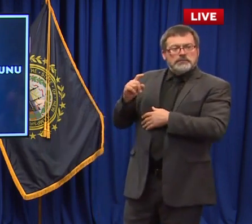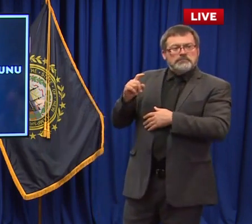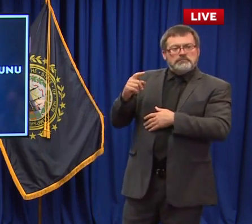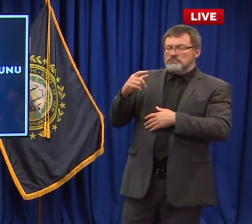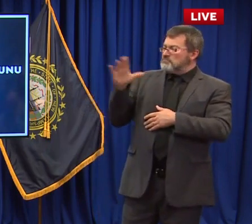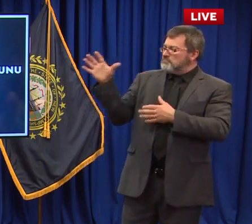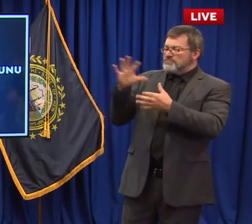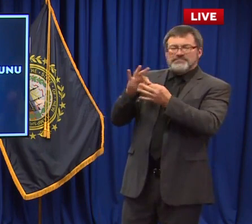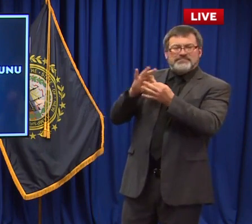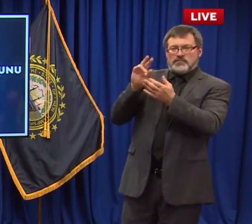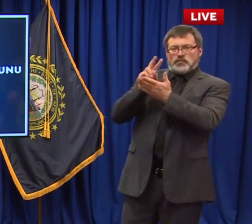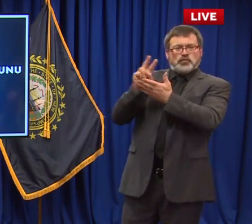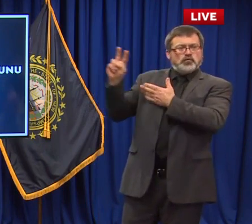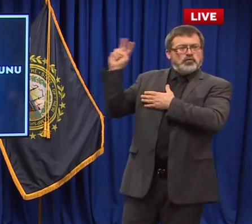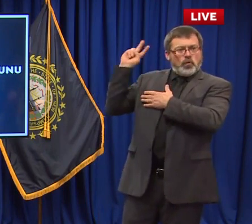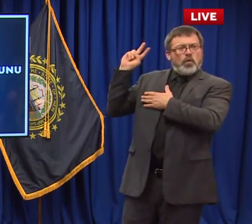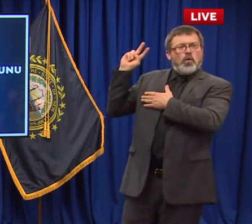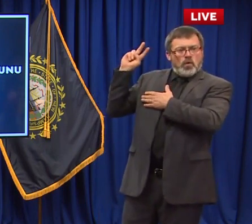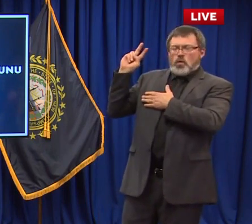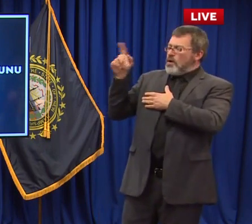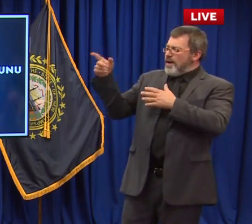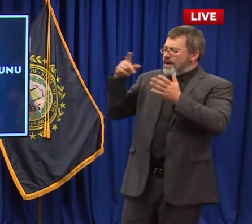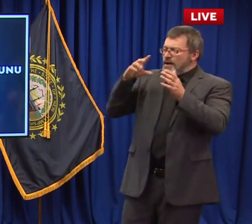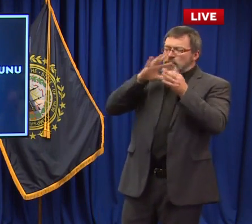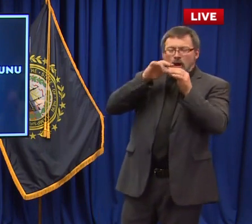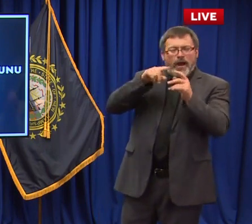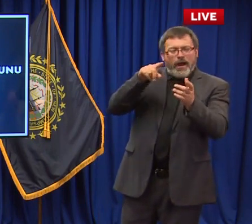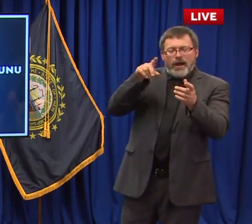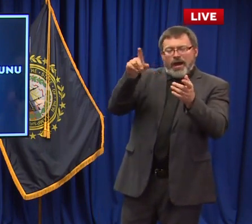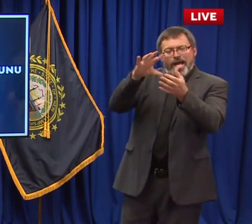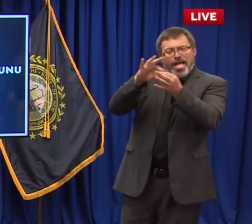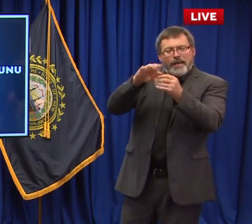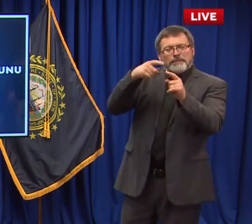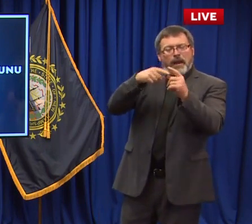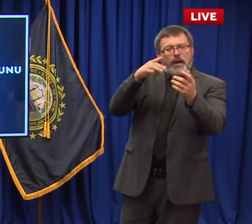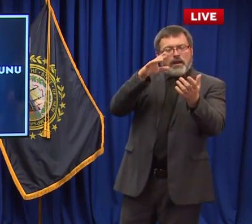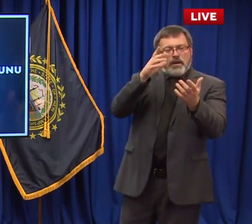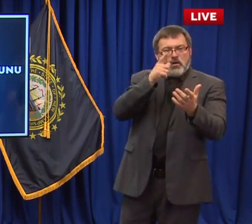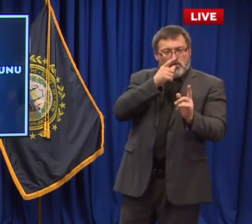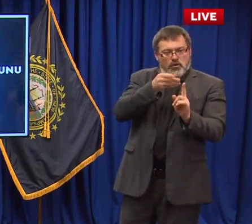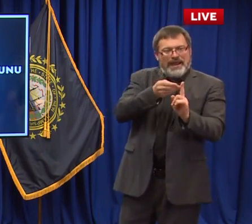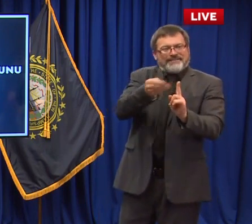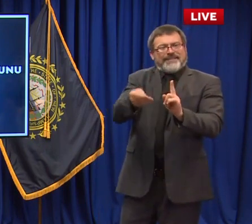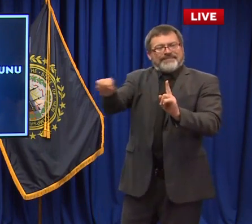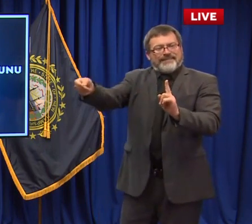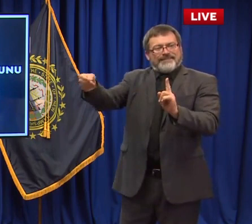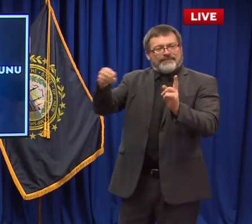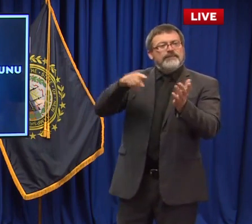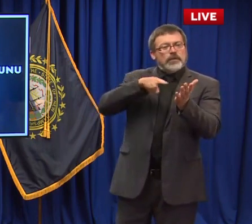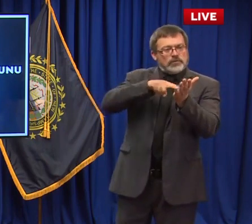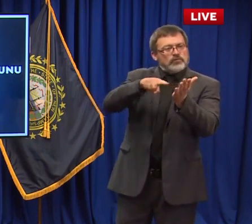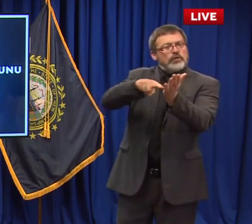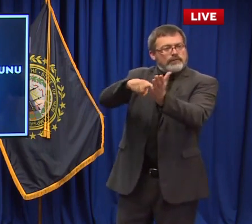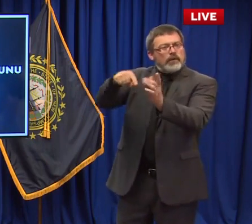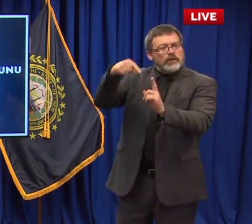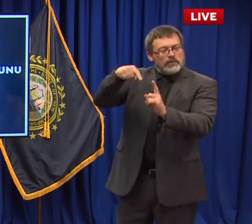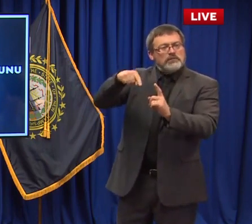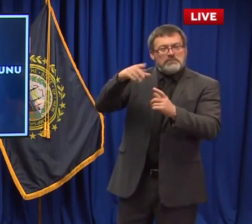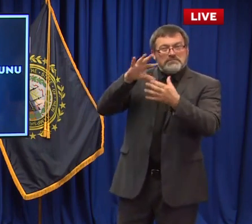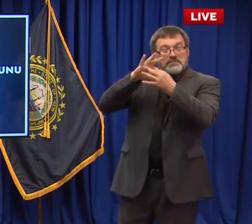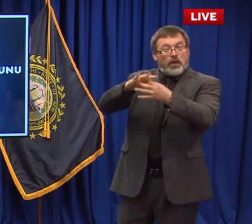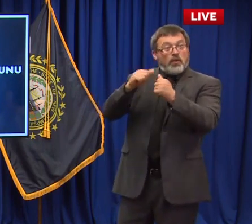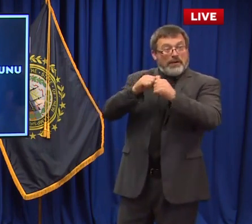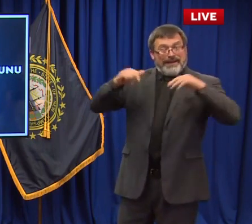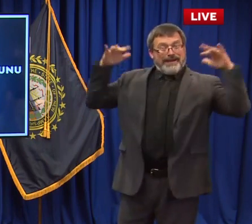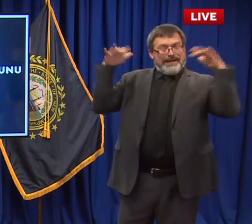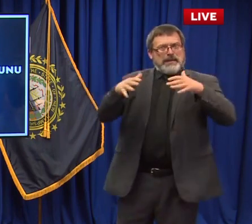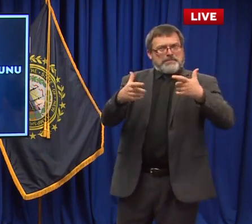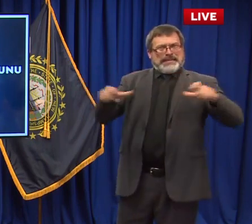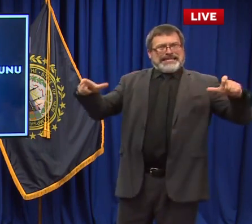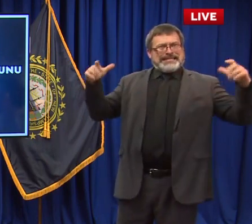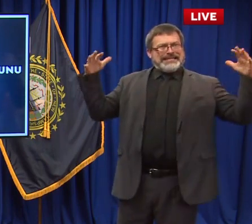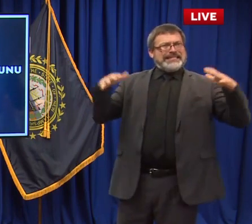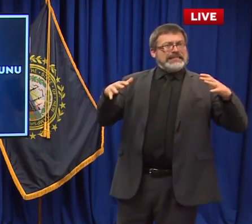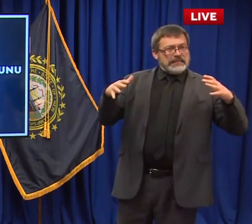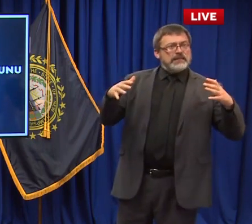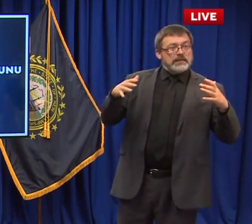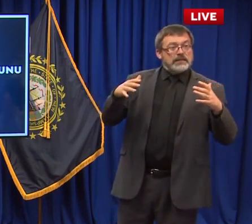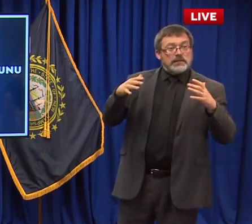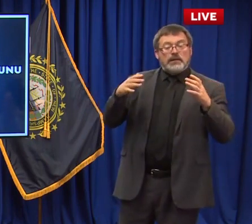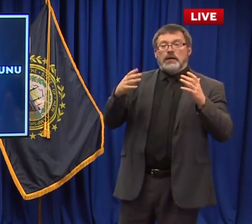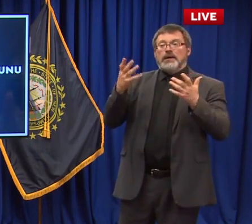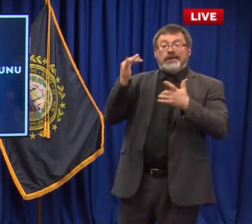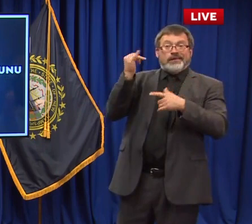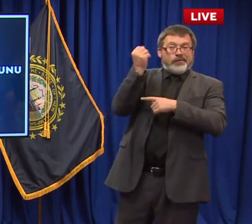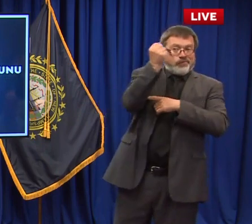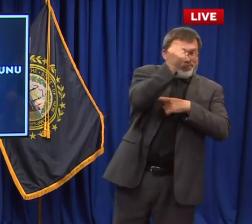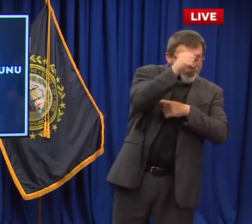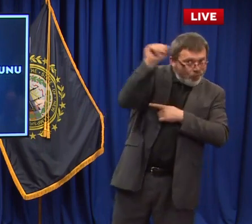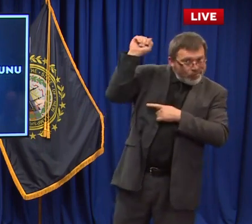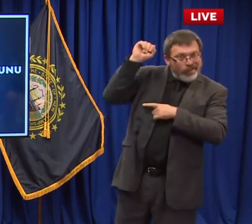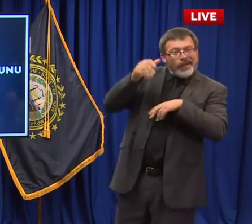RE-ASKING THE QUESTION, IS CONTACT TRACING REVEALED ANY TRANSMISSION AT ALL FROM SOME OF THE GATHERINGS WE HAVE HAD IN NEW HAMPSHIRE, BE THEY THE REOPEN NEW HAMPSHIRE OR BLACK